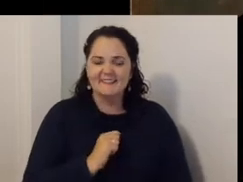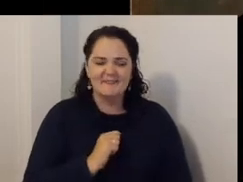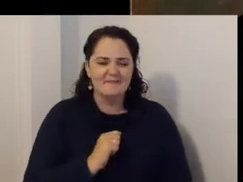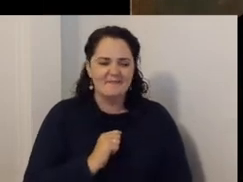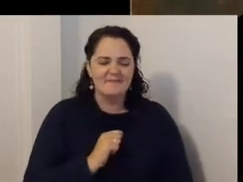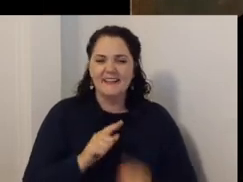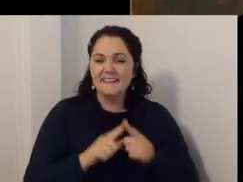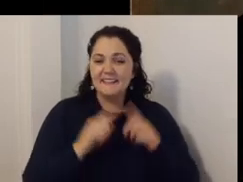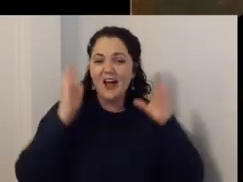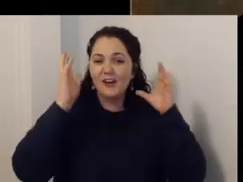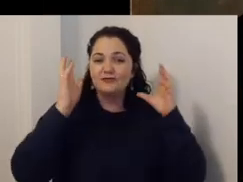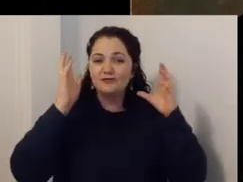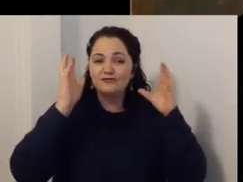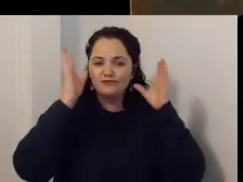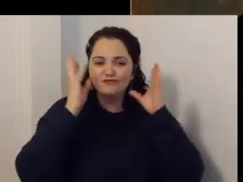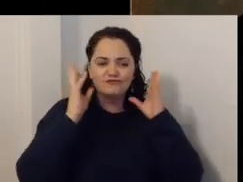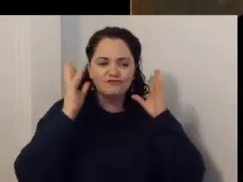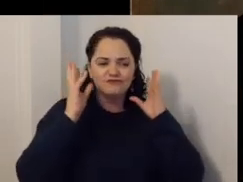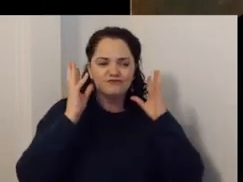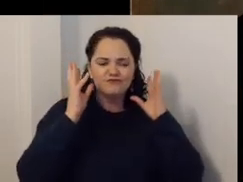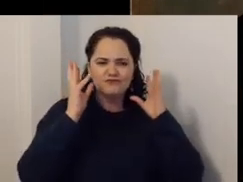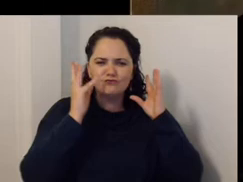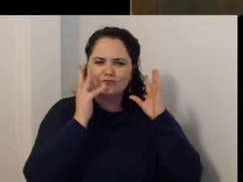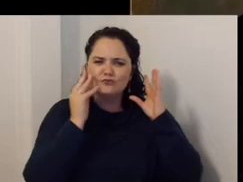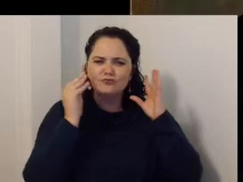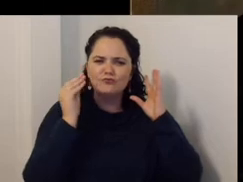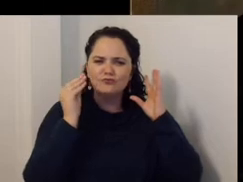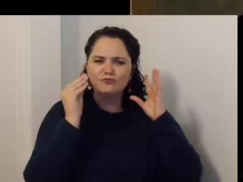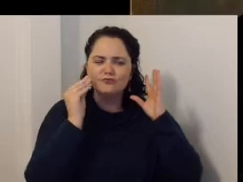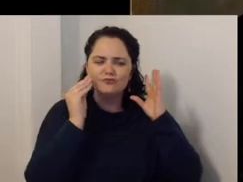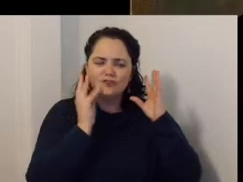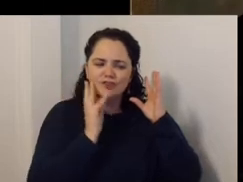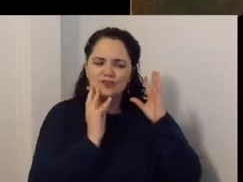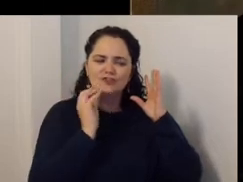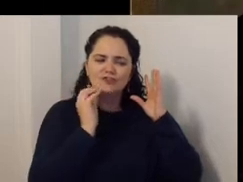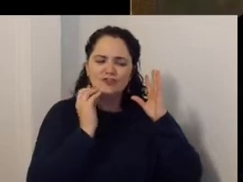and that darkness of the hair blends into the mustache and then the chin, the jaw and then into